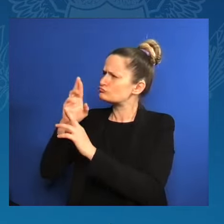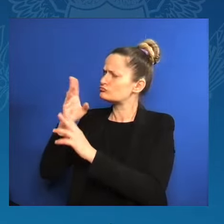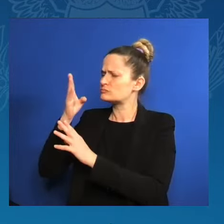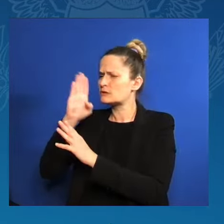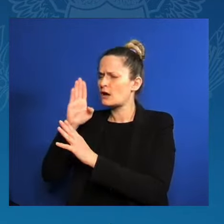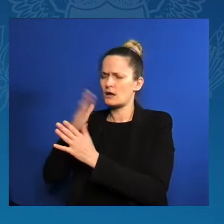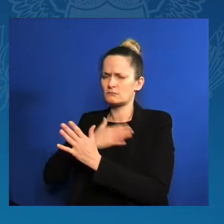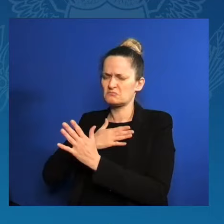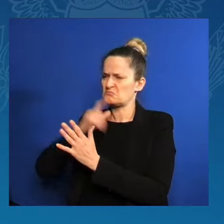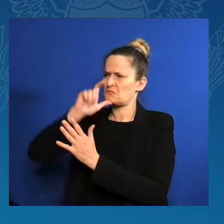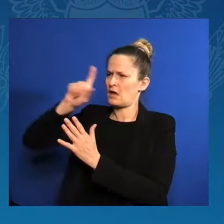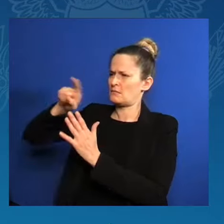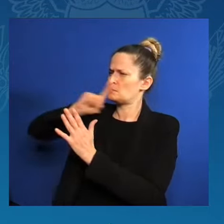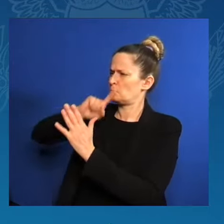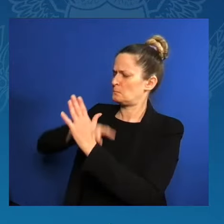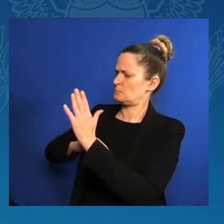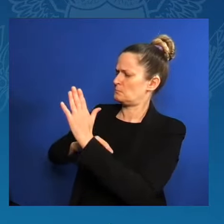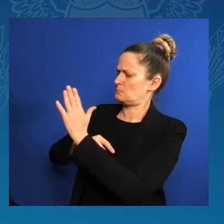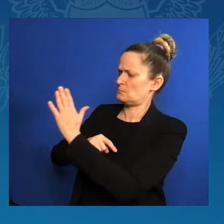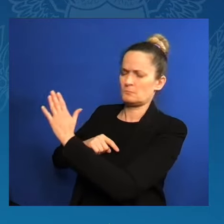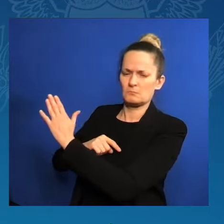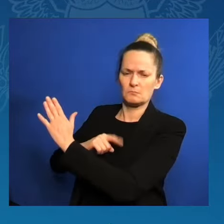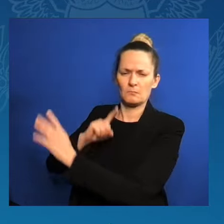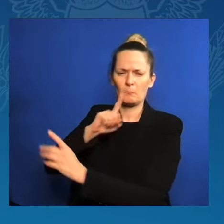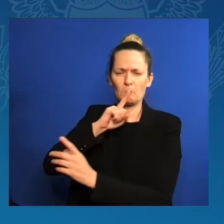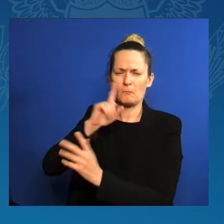should not be telling her what to do with her body.